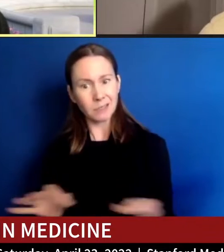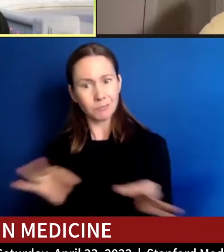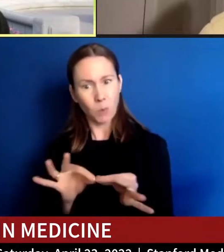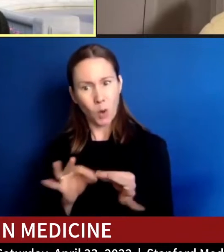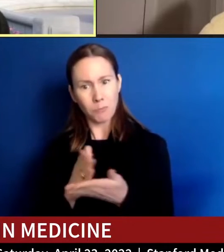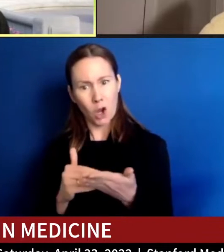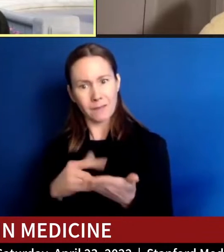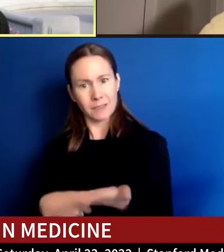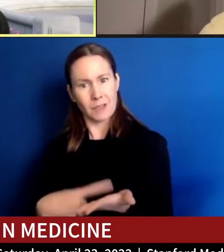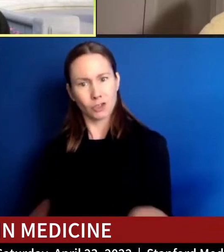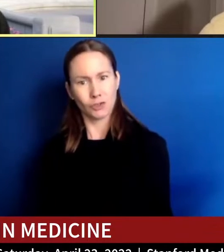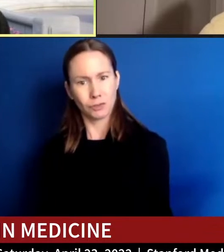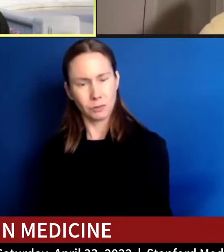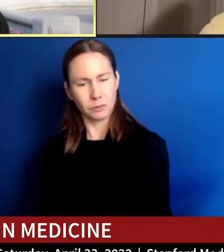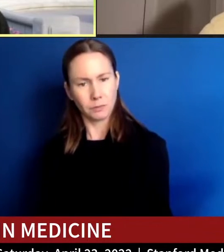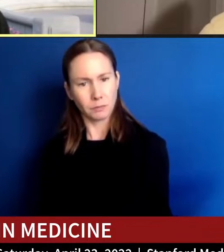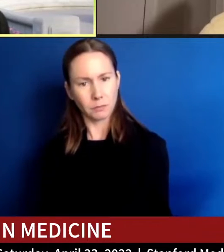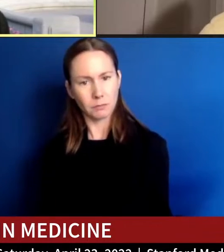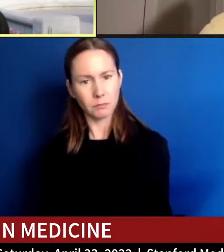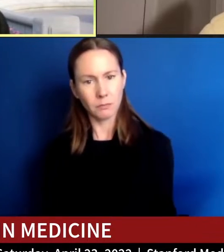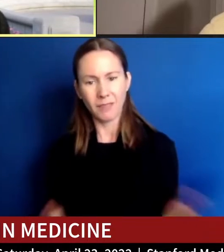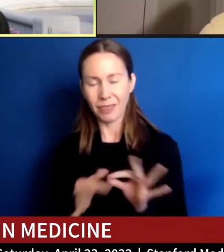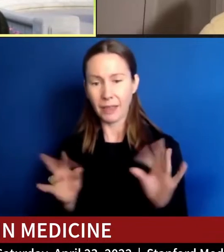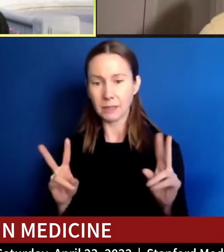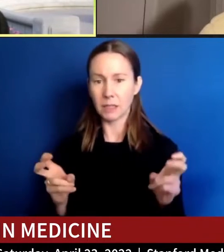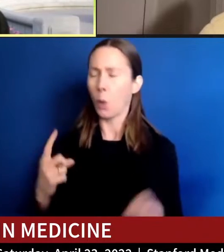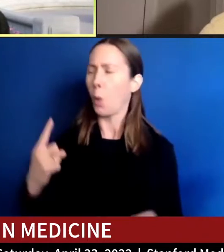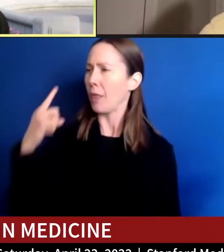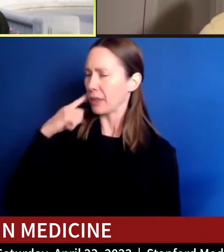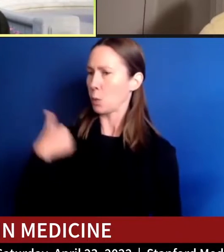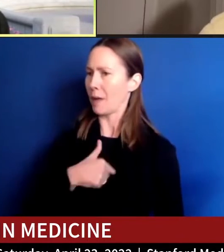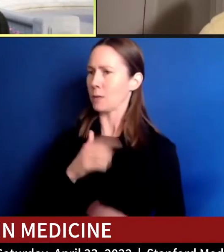It says, “I think we need to stop talking in terms of accommodating,